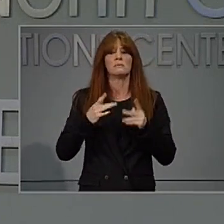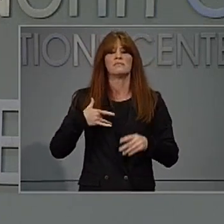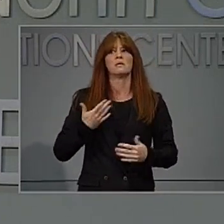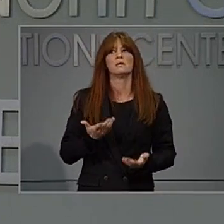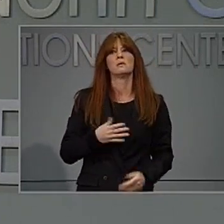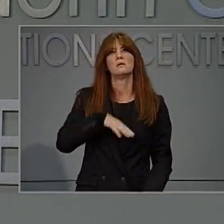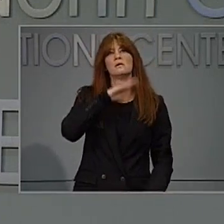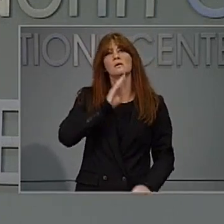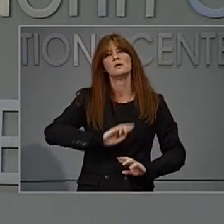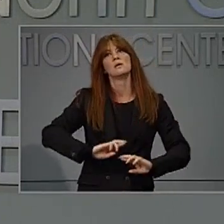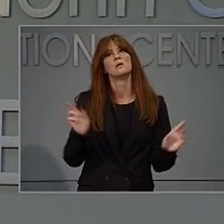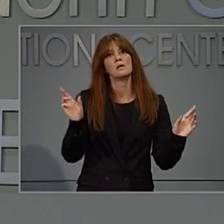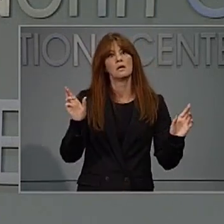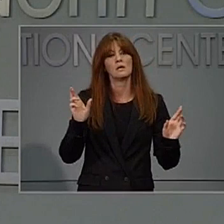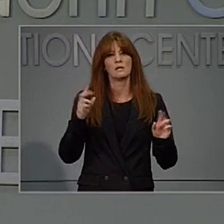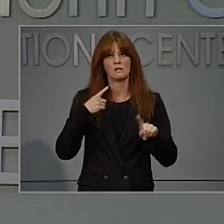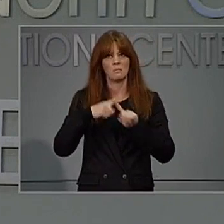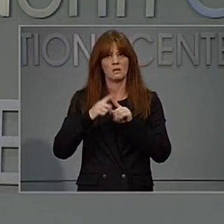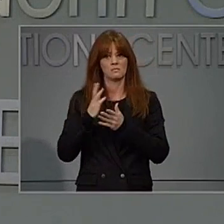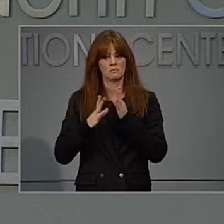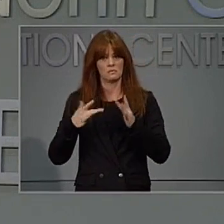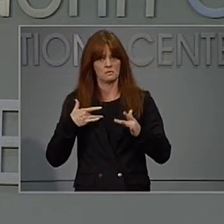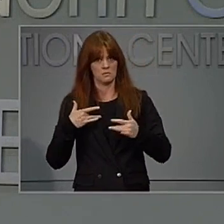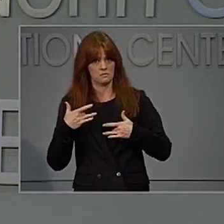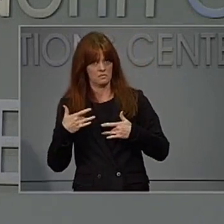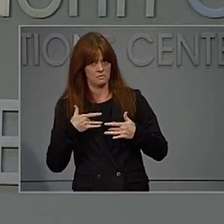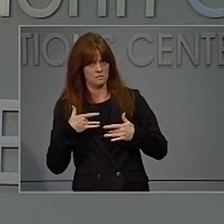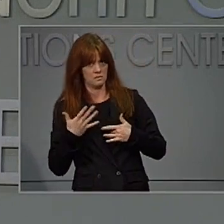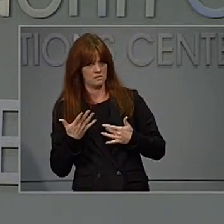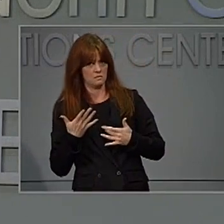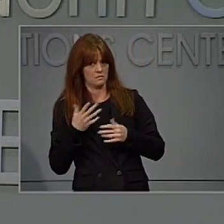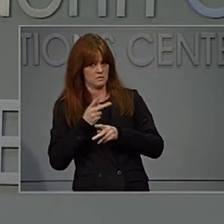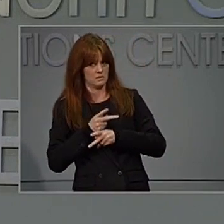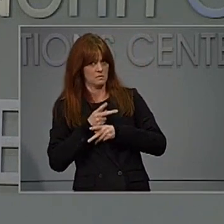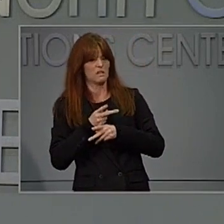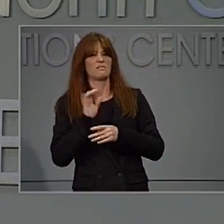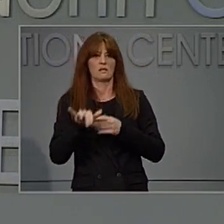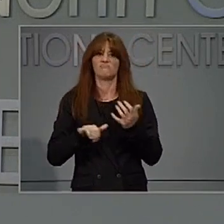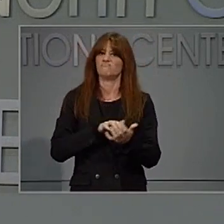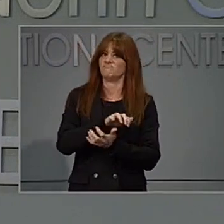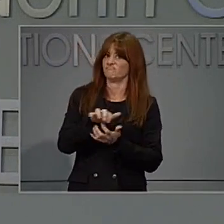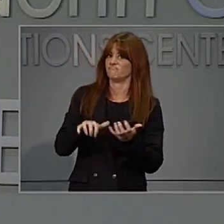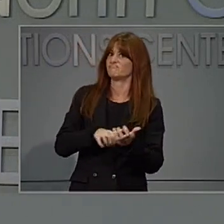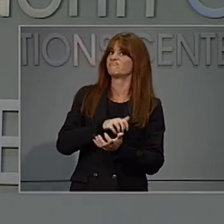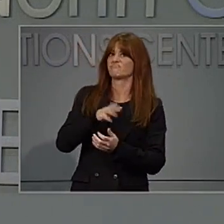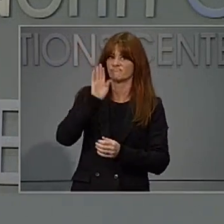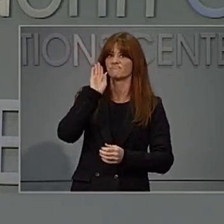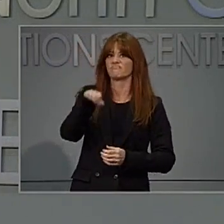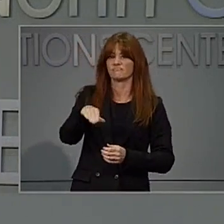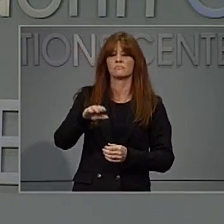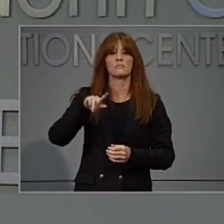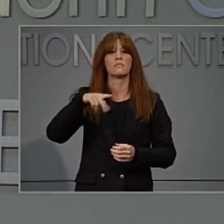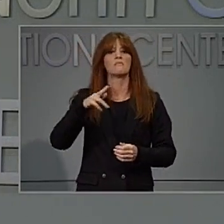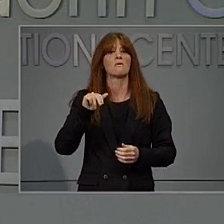PLAY, BUT I KNOW THAT PEOPLE ARE ALSO WORRIED ABOUT HOW THIS VIRUS COULD AFFECT THEM IN THEIR FAMILIES. FEELING THAT IN PATIENTS AND